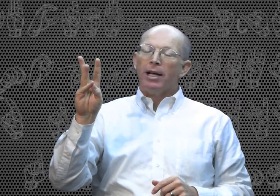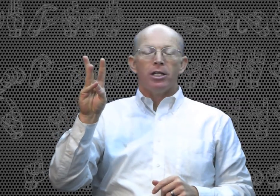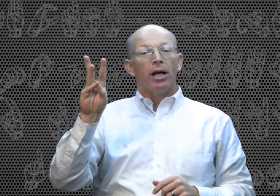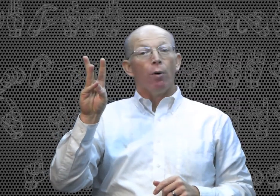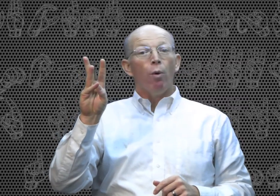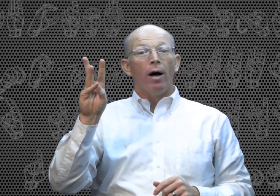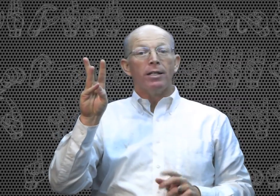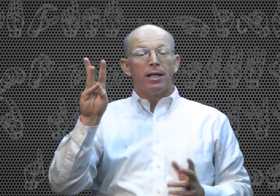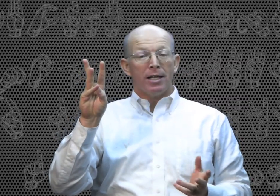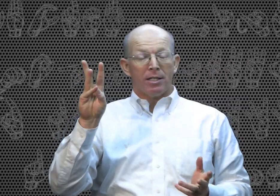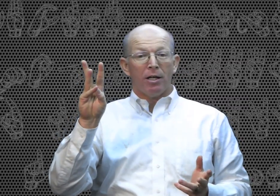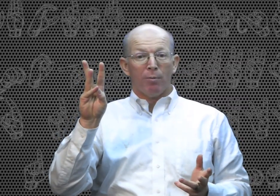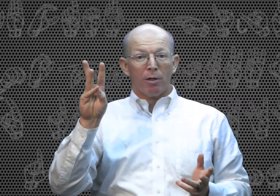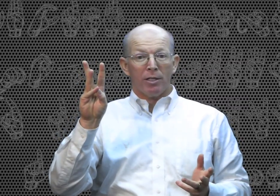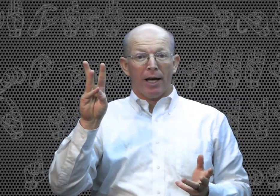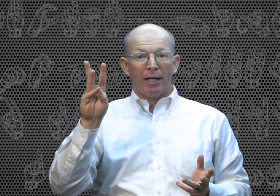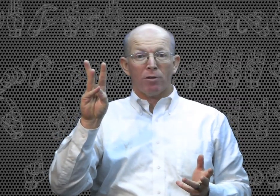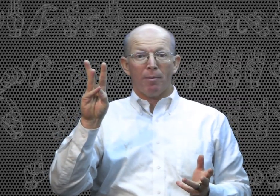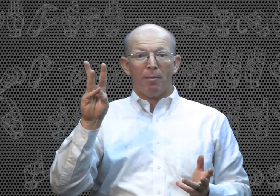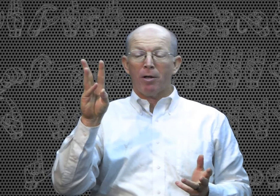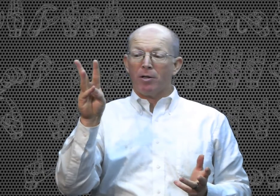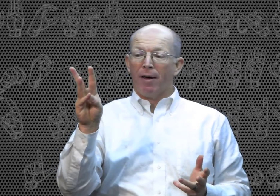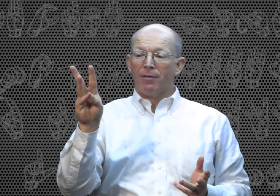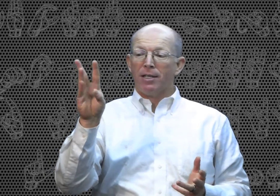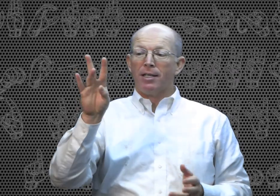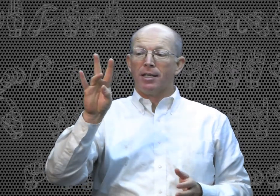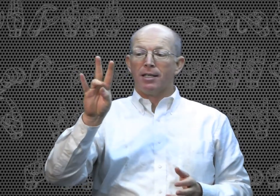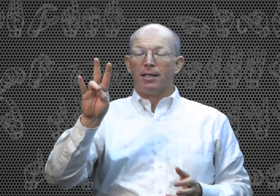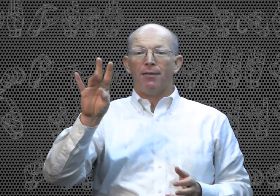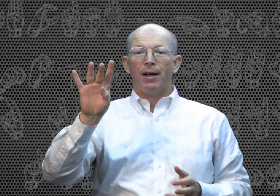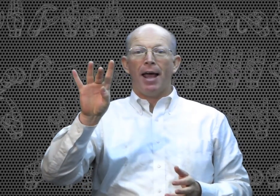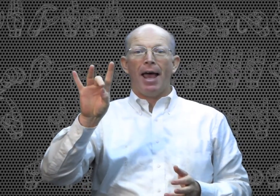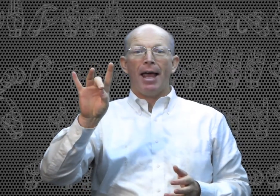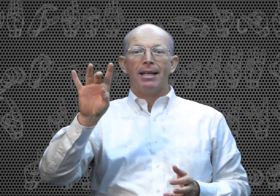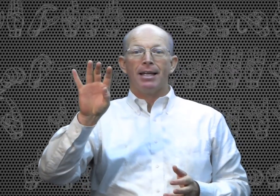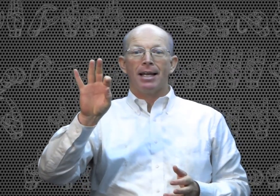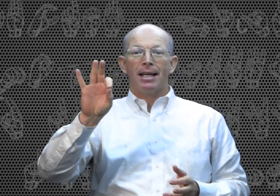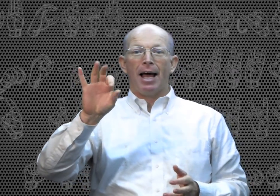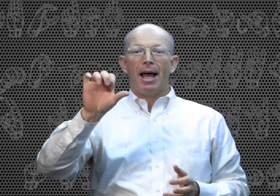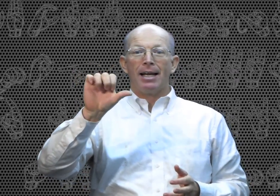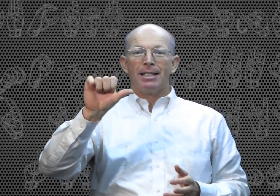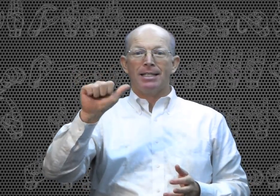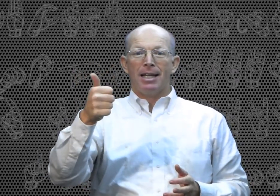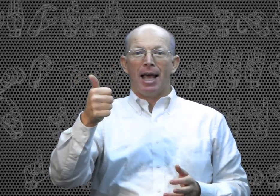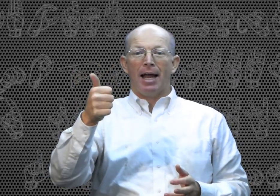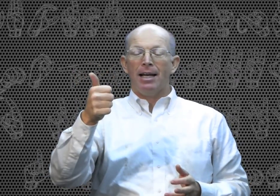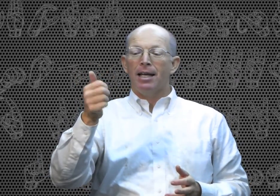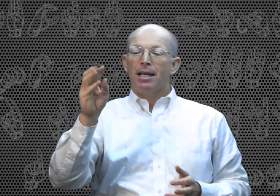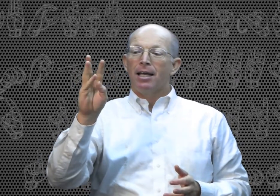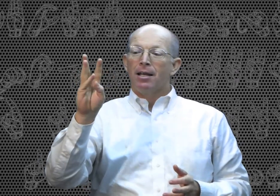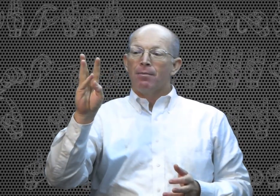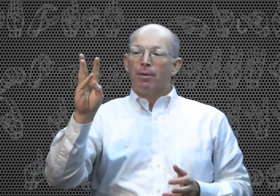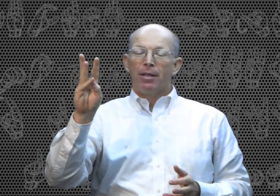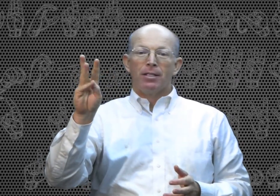Just touching it once is the number 6. Remember you have 6, 7, 8, 9, 10.